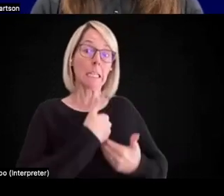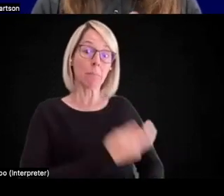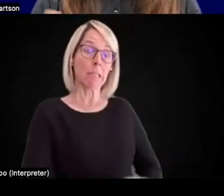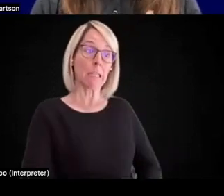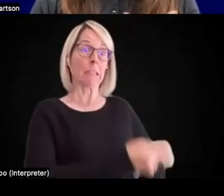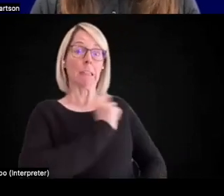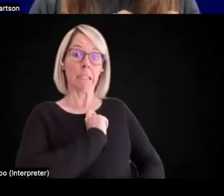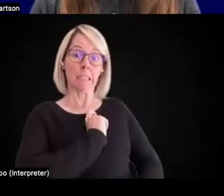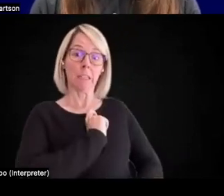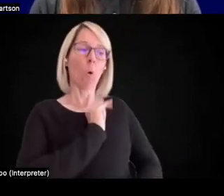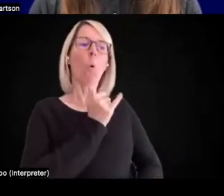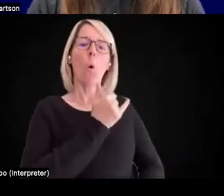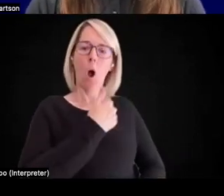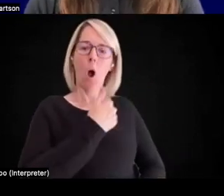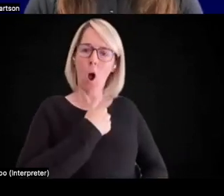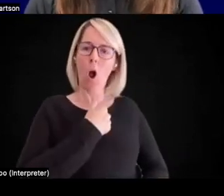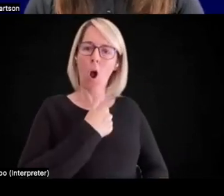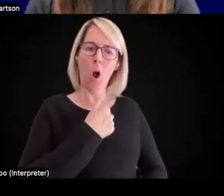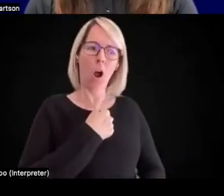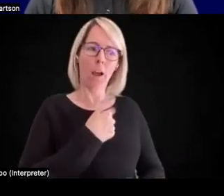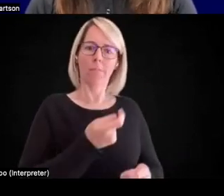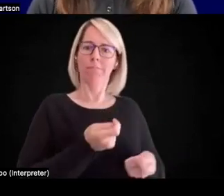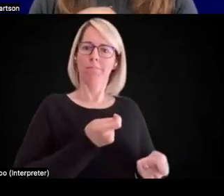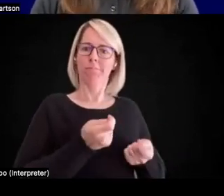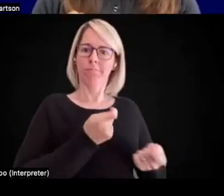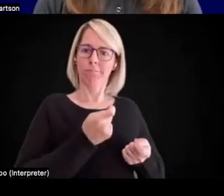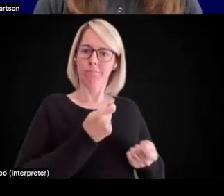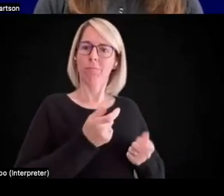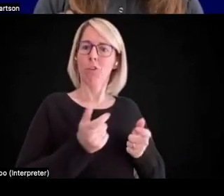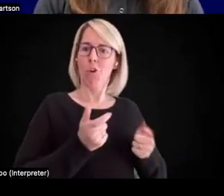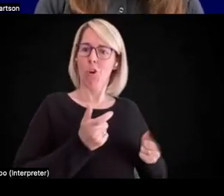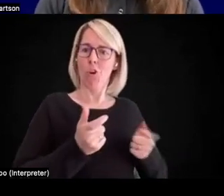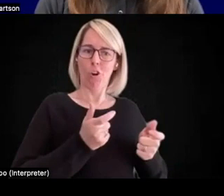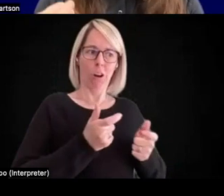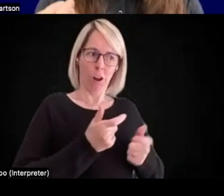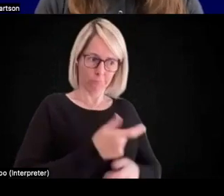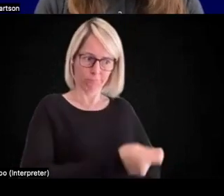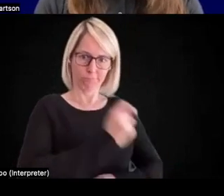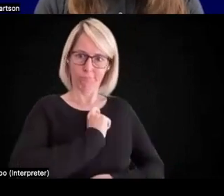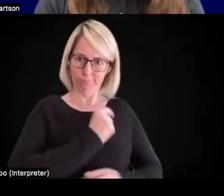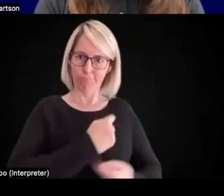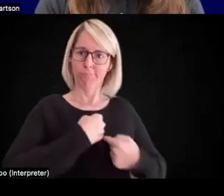and I think it sort of evolved through, and sometimes it is really hard to watch and make